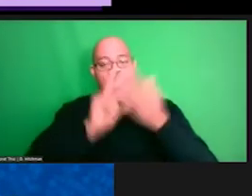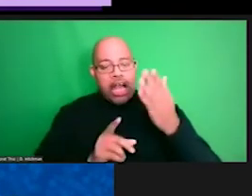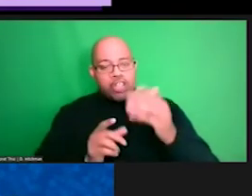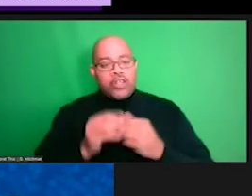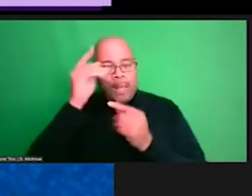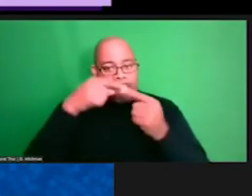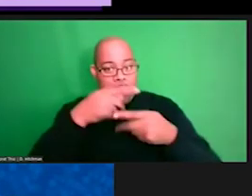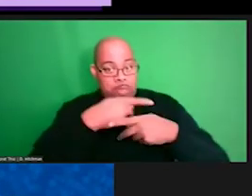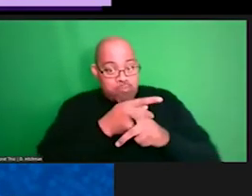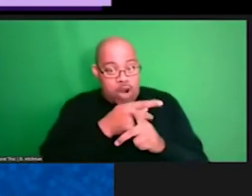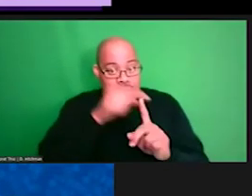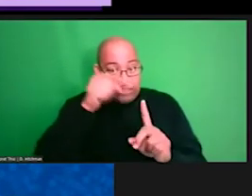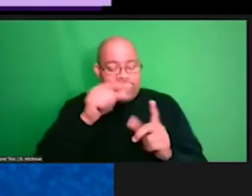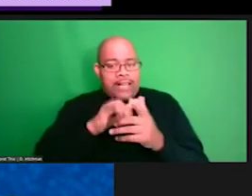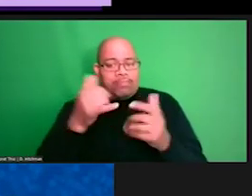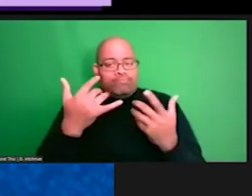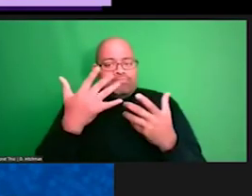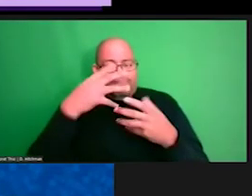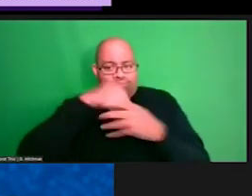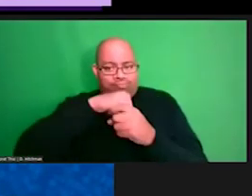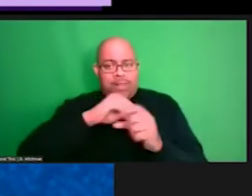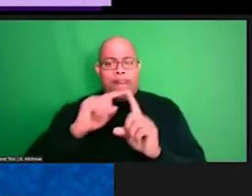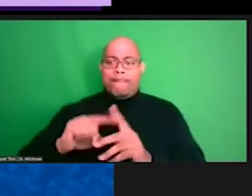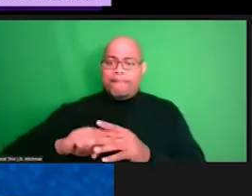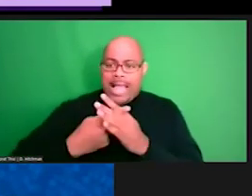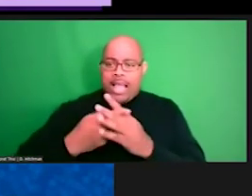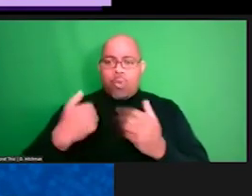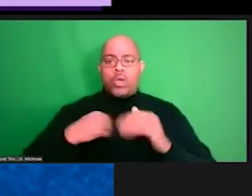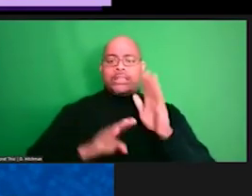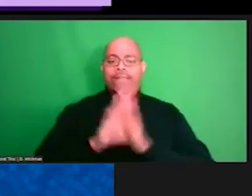product, it's integrated from the beginning. So we're developing and launching to the latest